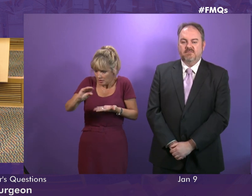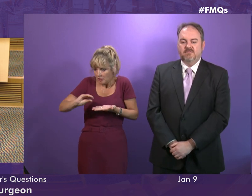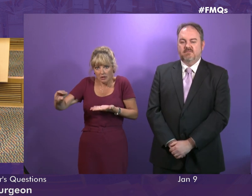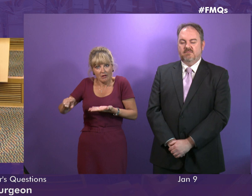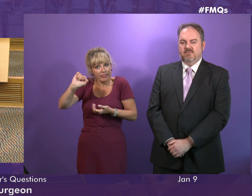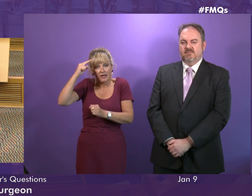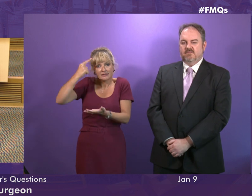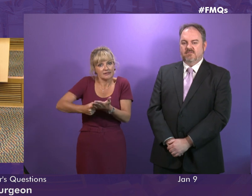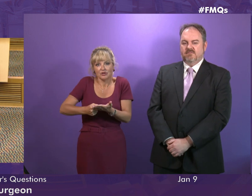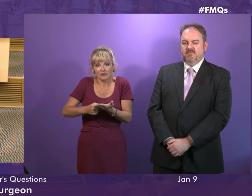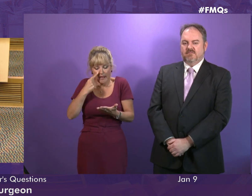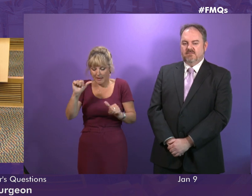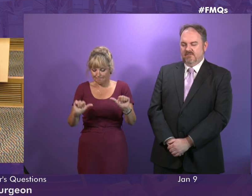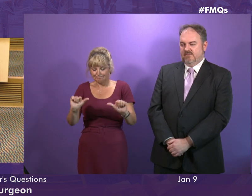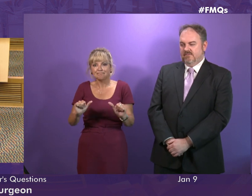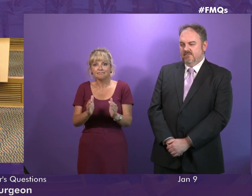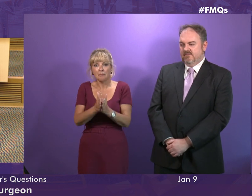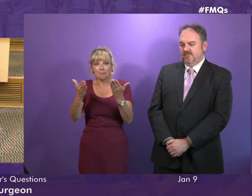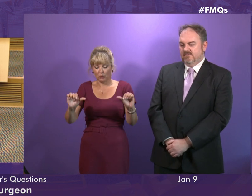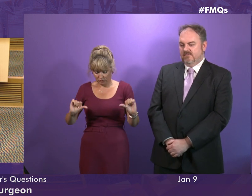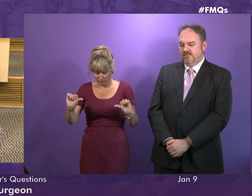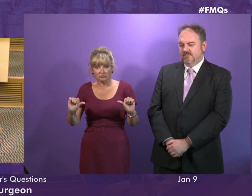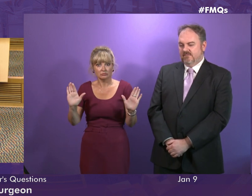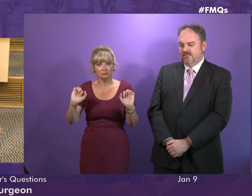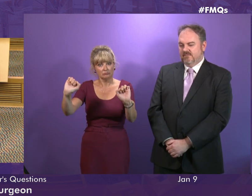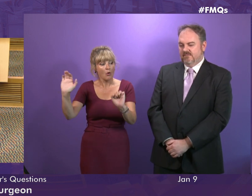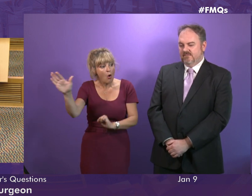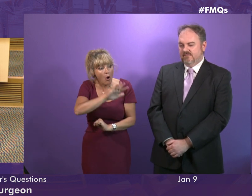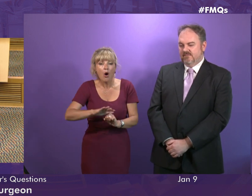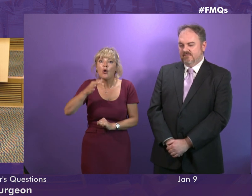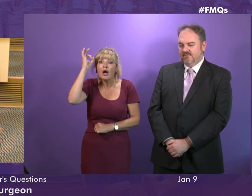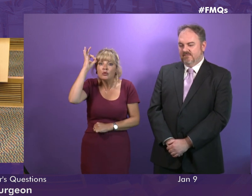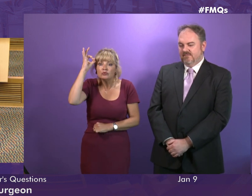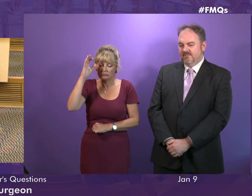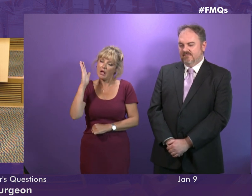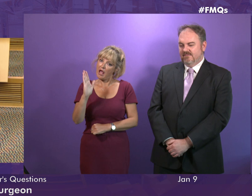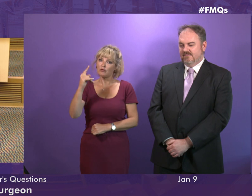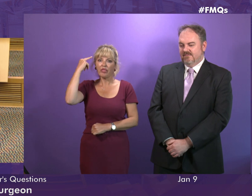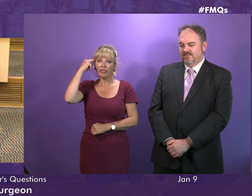across Scotland expect and deserve. All councils will consider properly how they use any cash